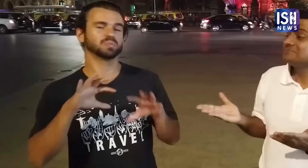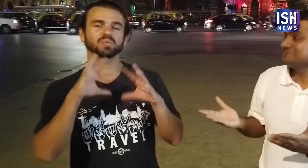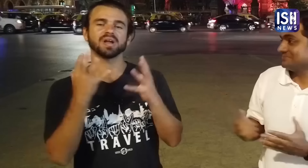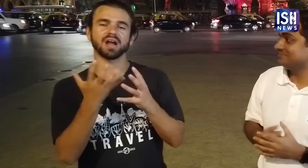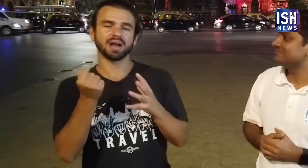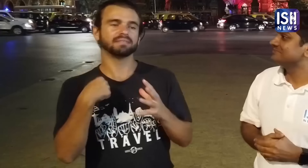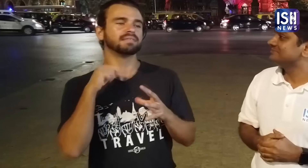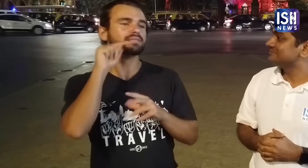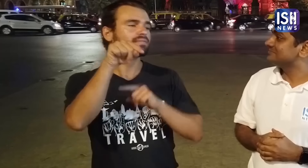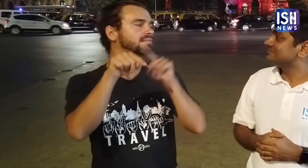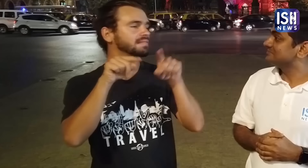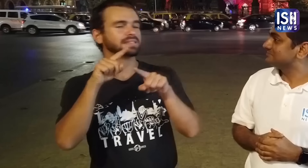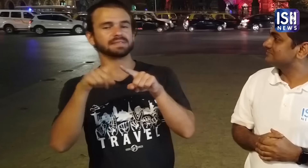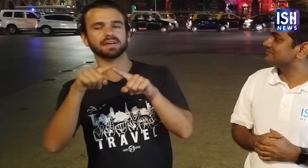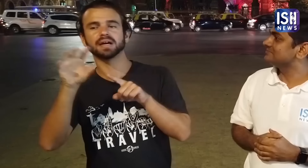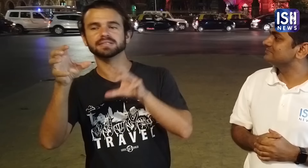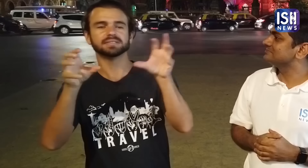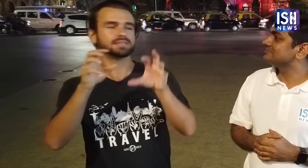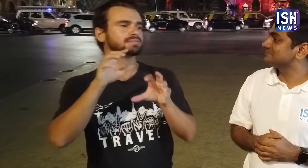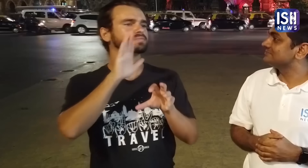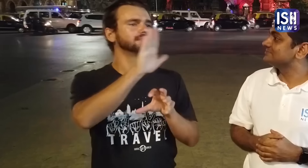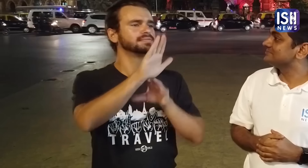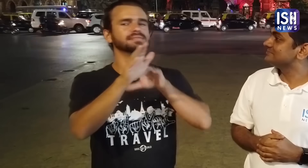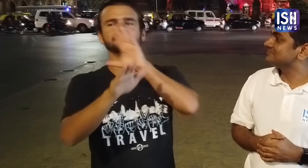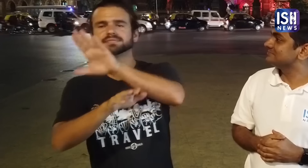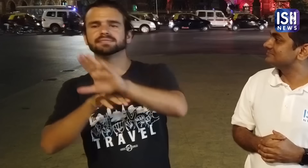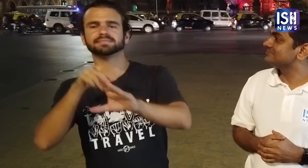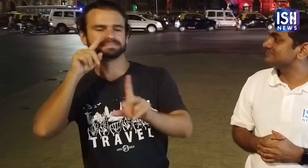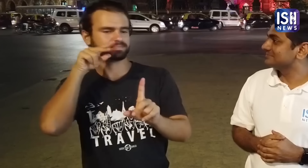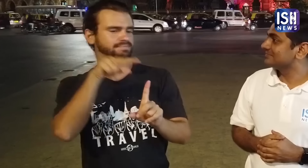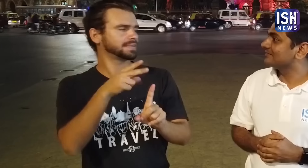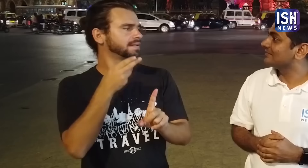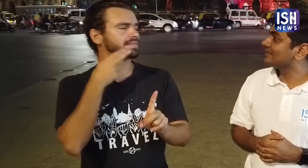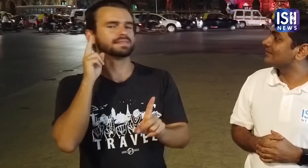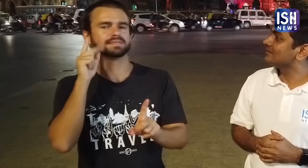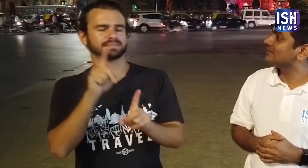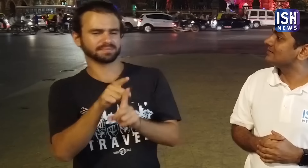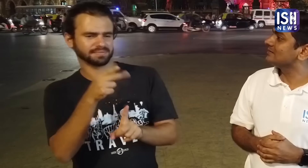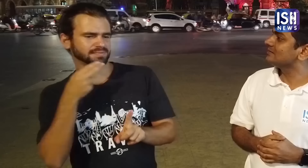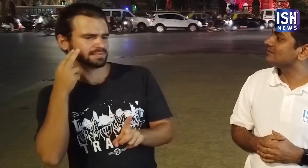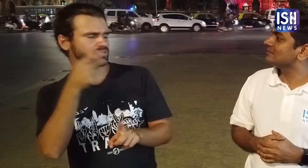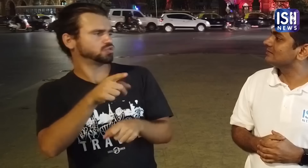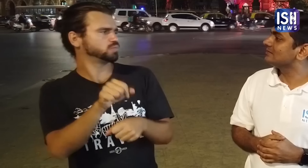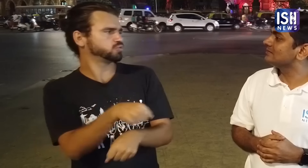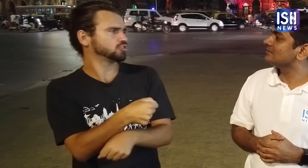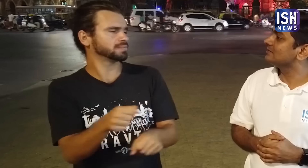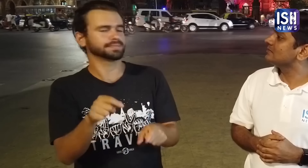I have travelled to different countries and seen many different perspectives about what is impossible for the Deaf.